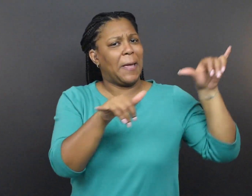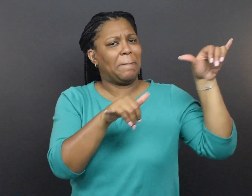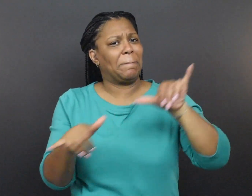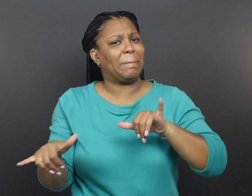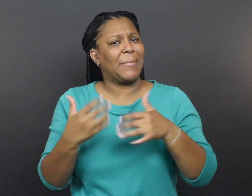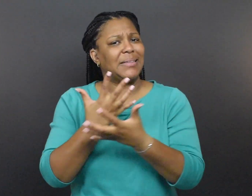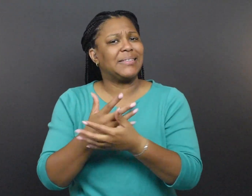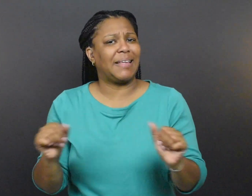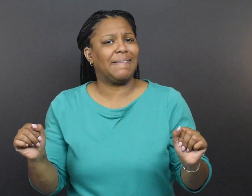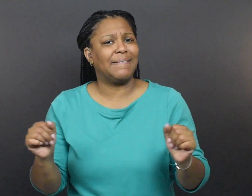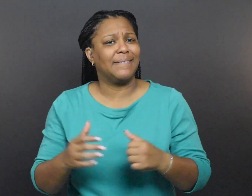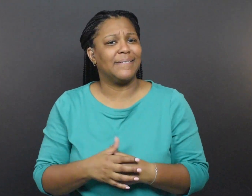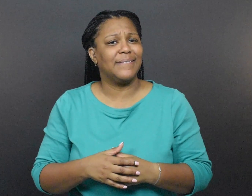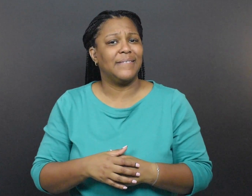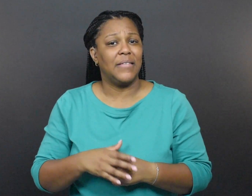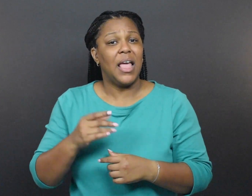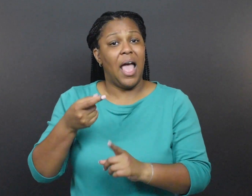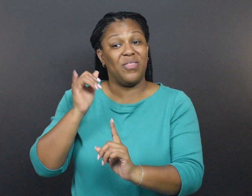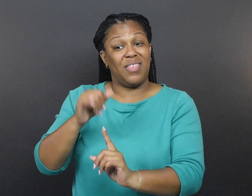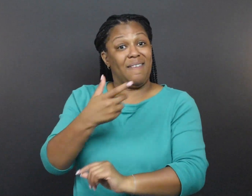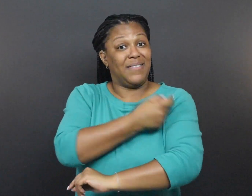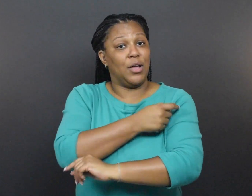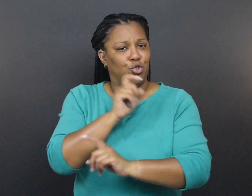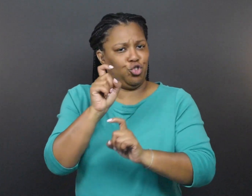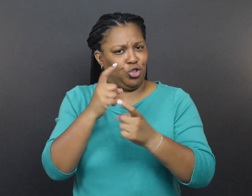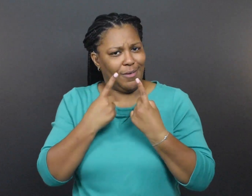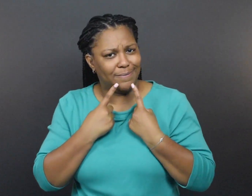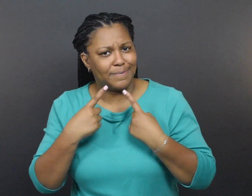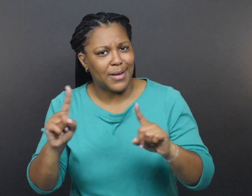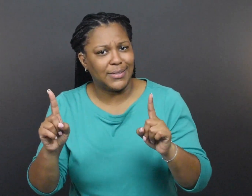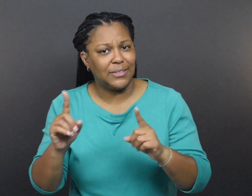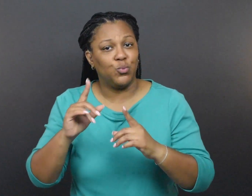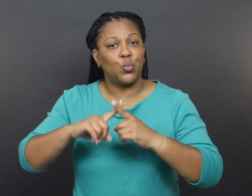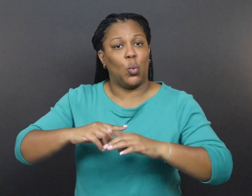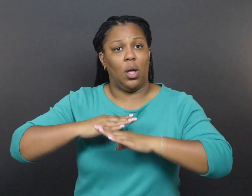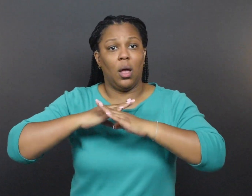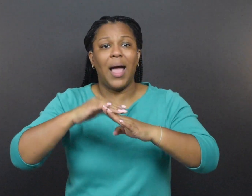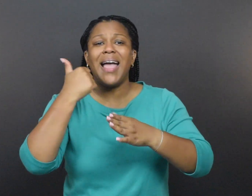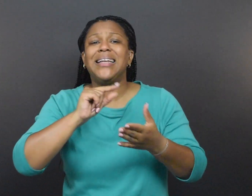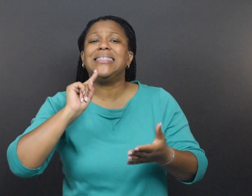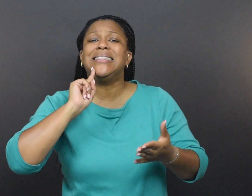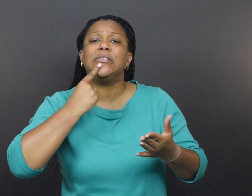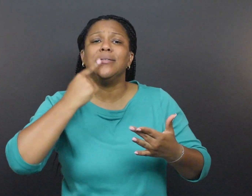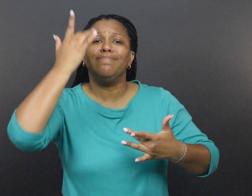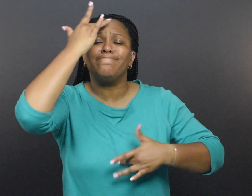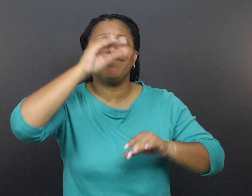and these vaccines should be effective at preventing severe disease and death. •